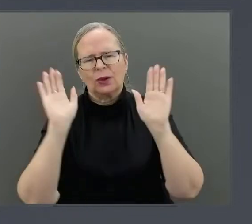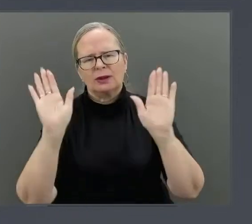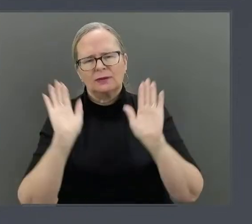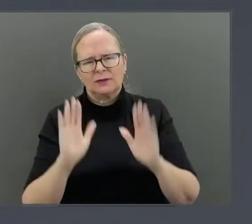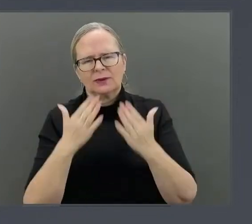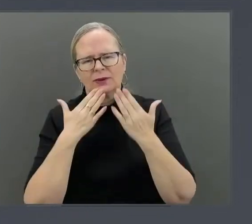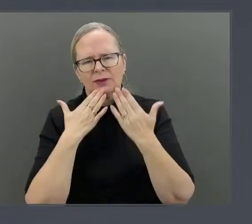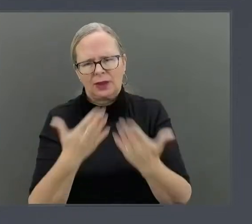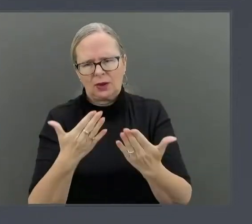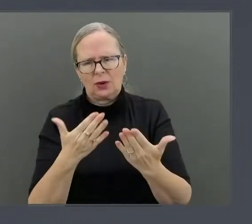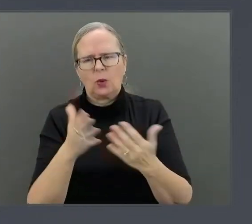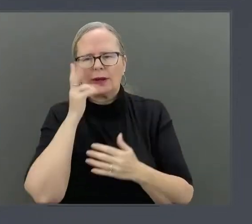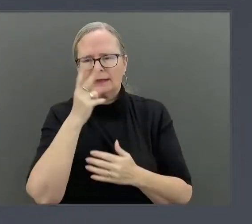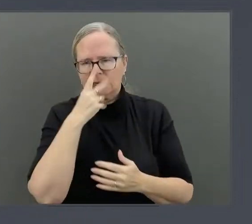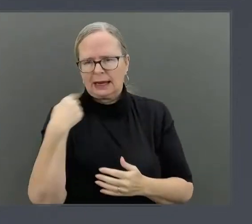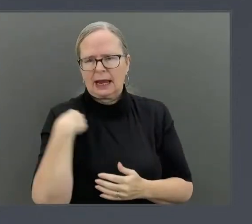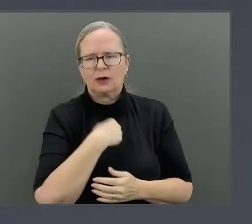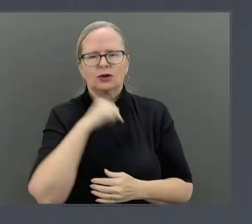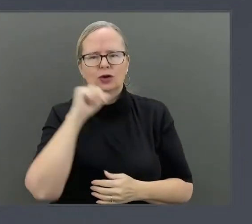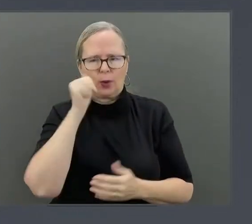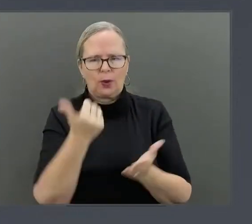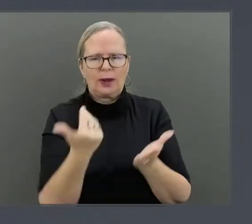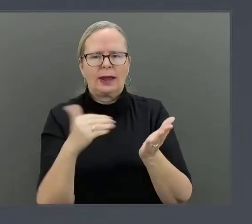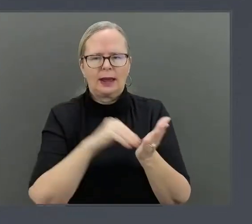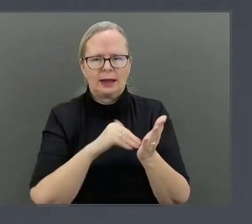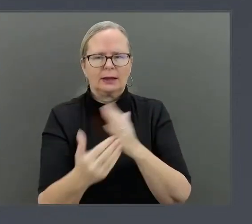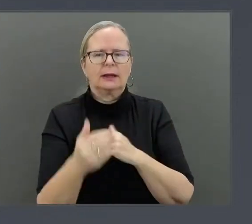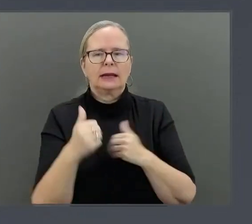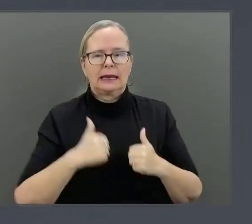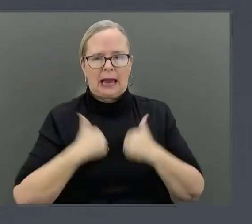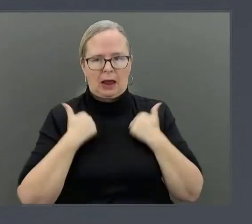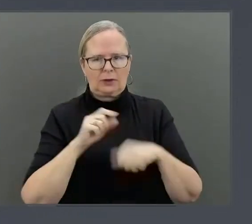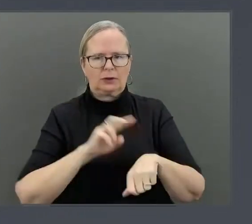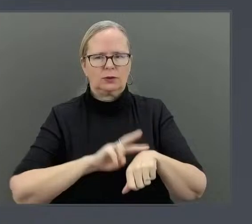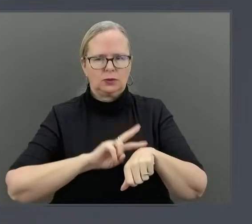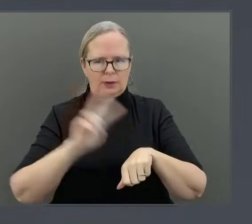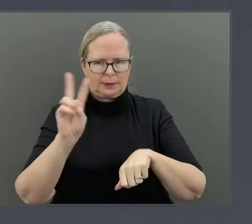I'll be on the live stream tomorrow morning at 8:30 and we'll be back here at 2 pm tomorrow at